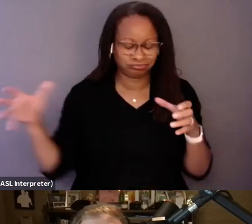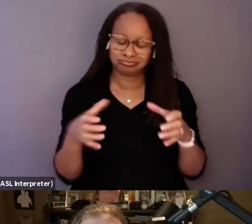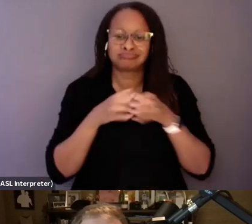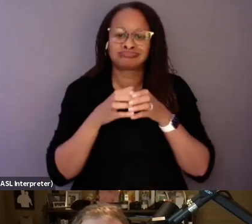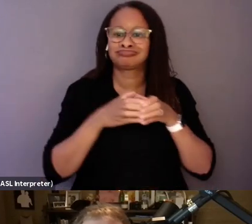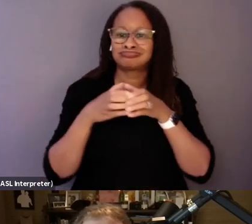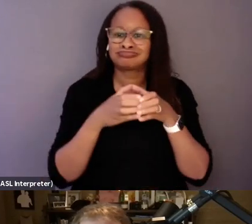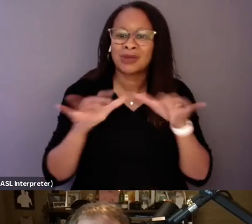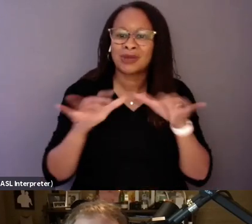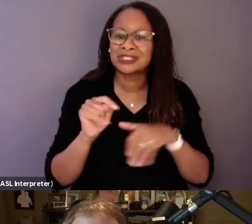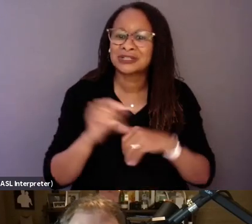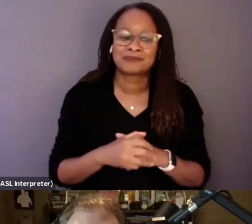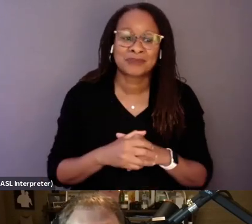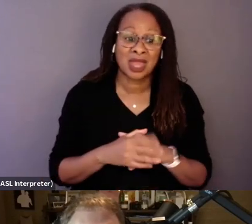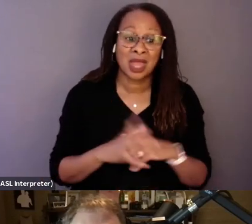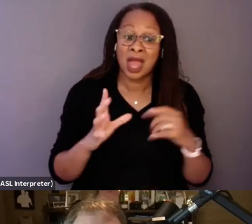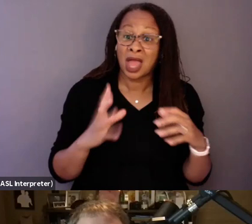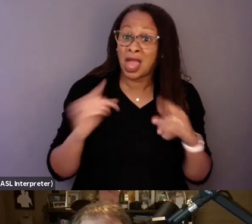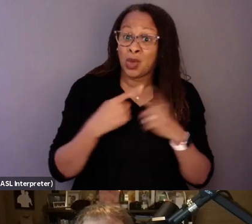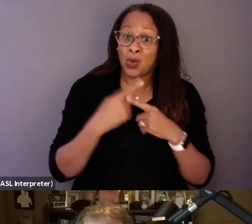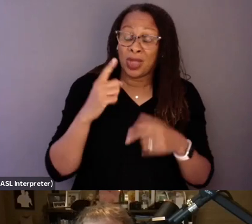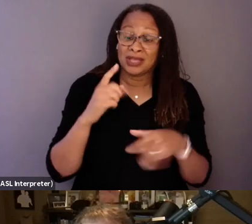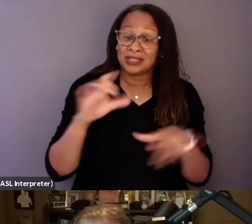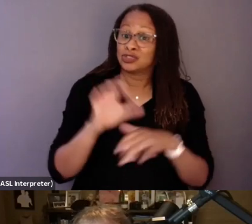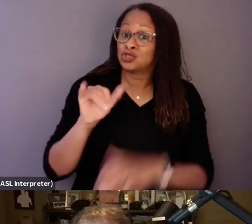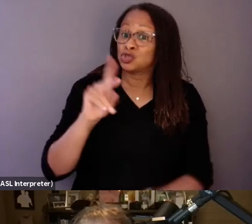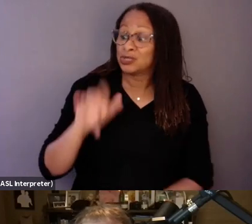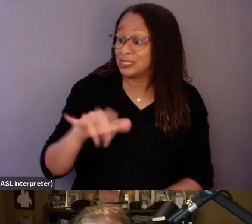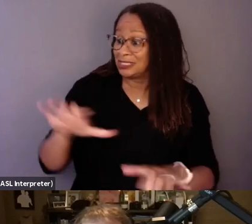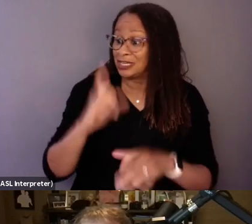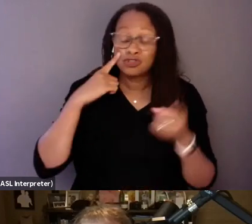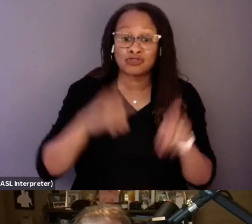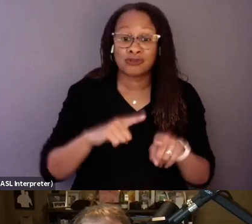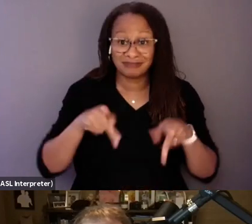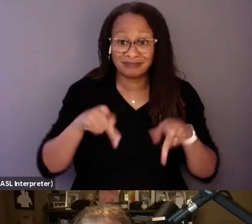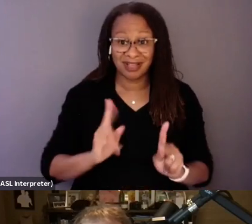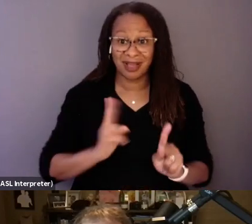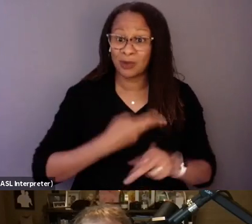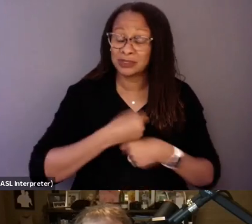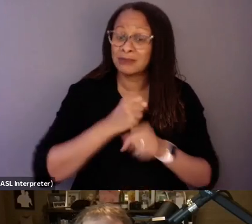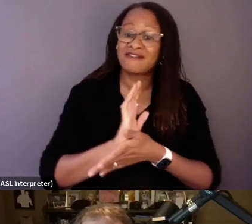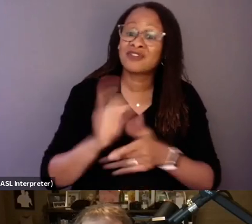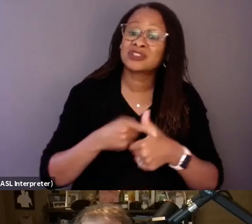And when Judy did agree to let us make the film, the first thing she did was invite us up